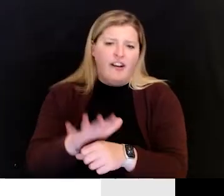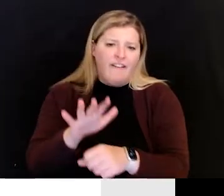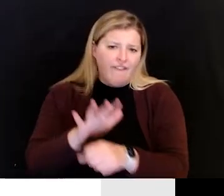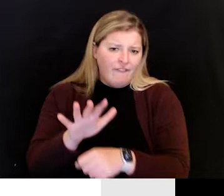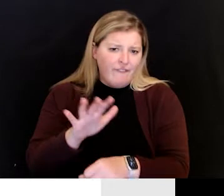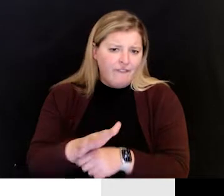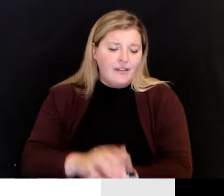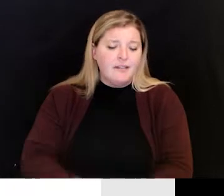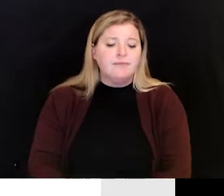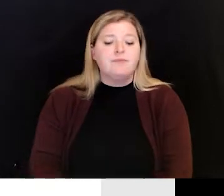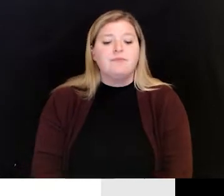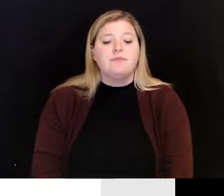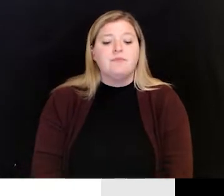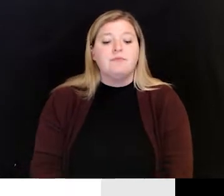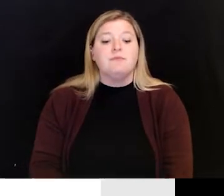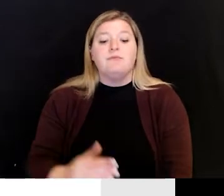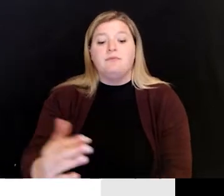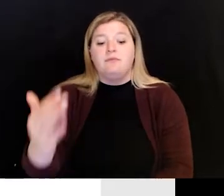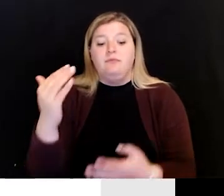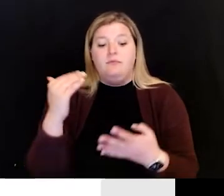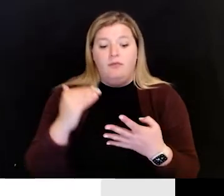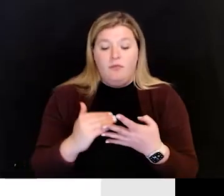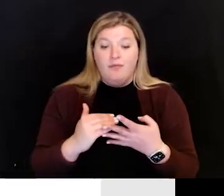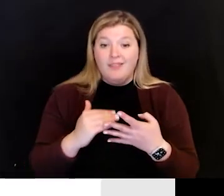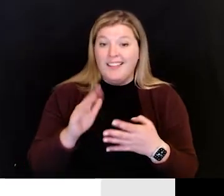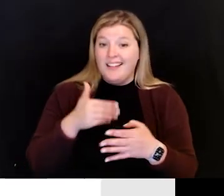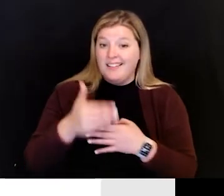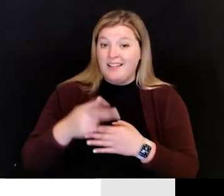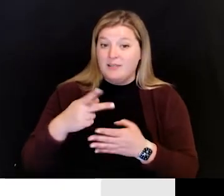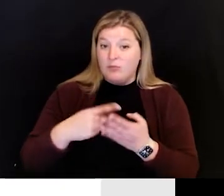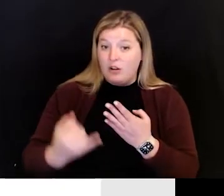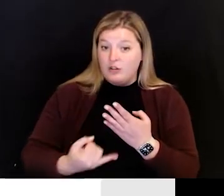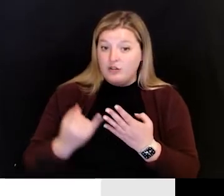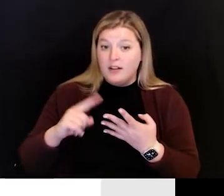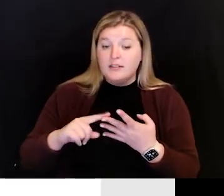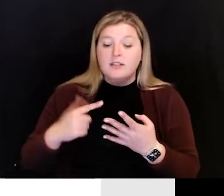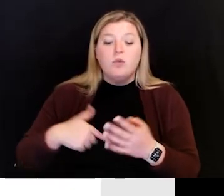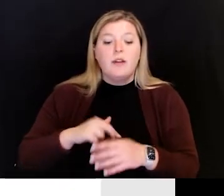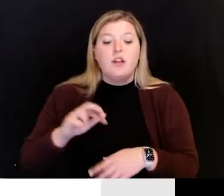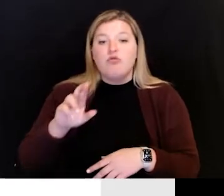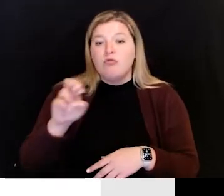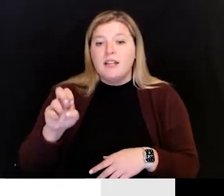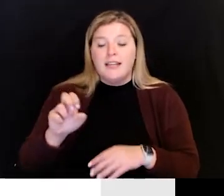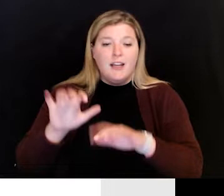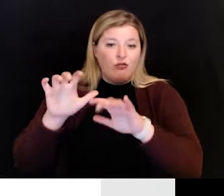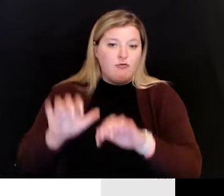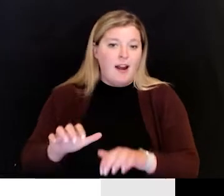The next project that we had was rewriting an application that already existed.